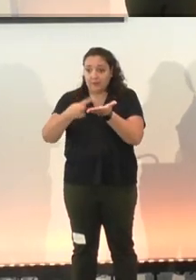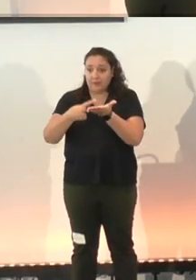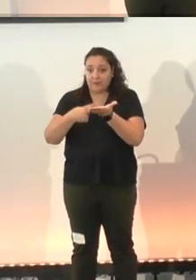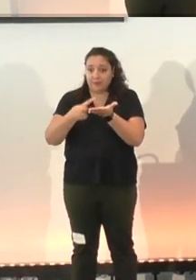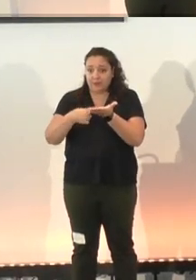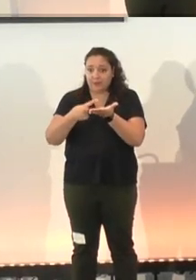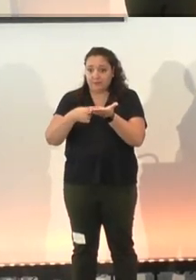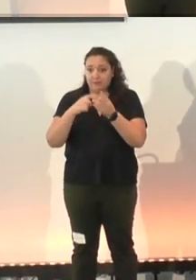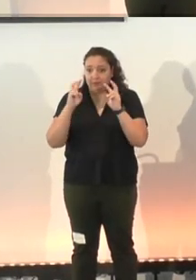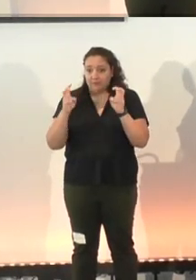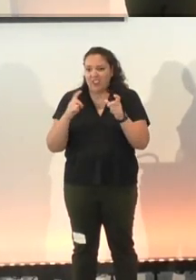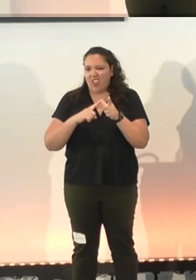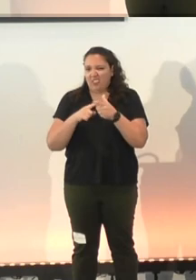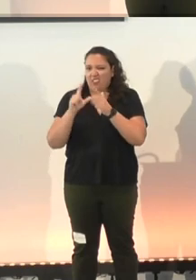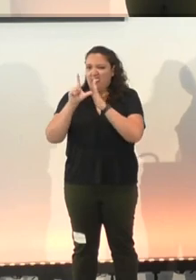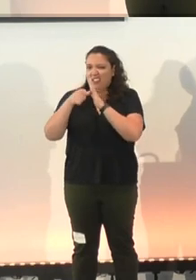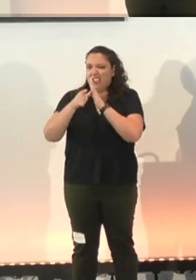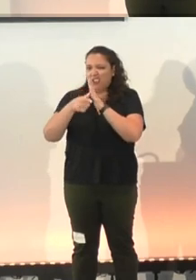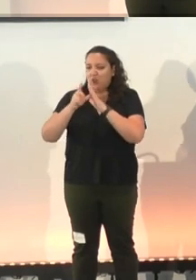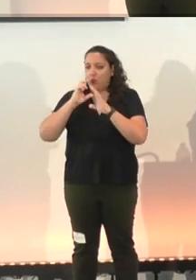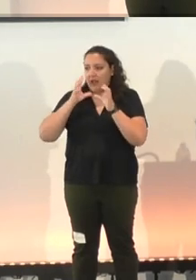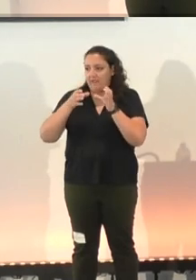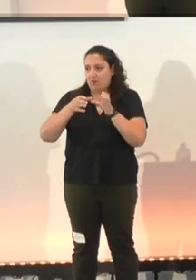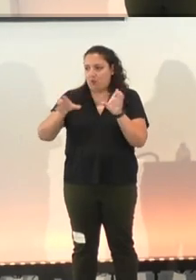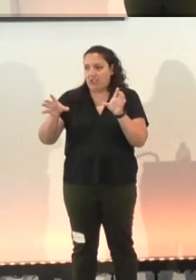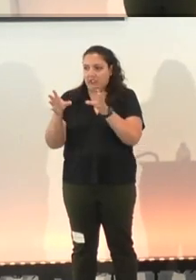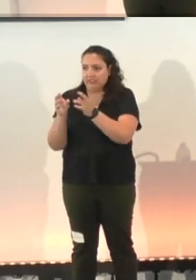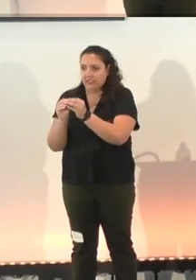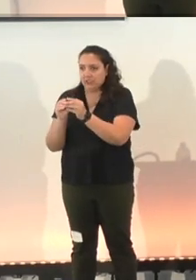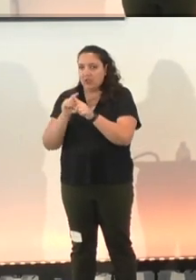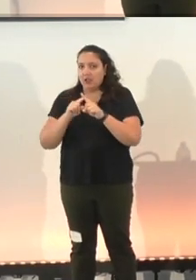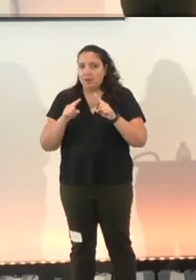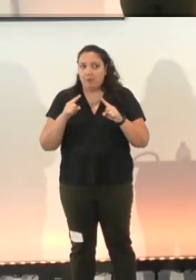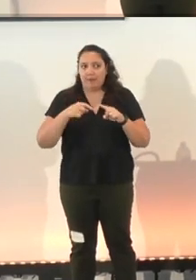later breakout session but these topics were just candidate discussion topics.